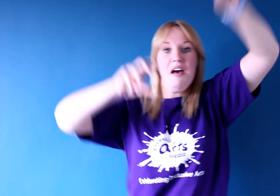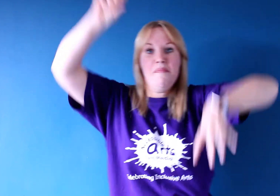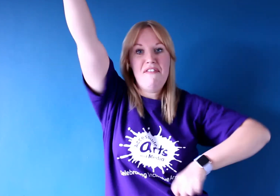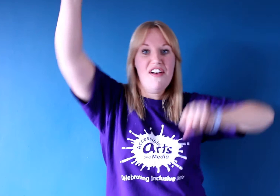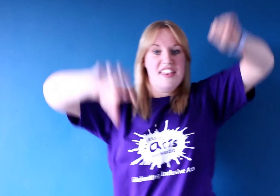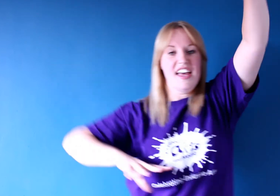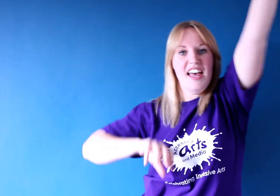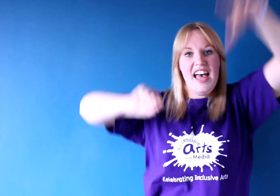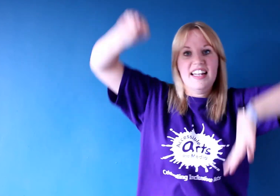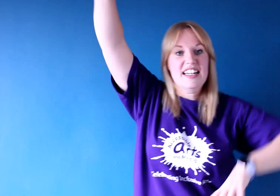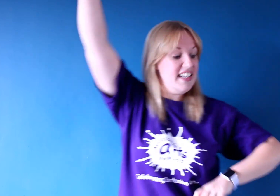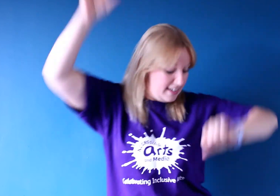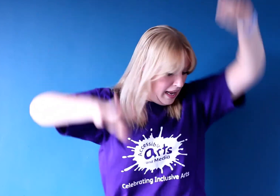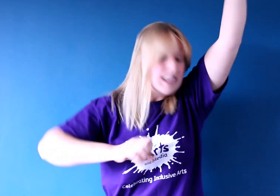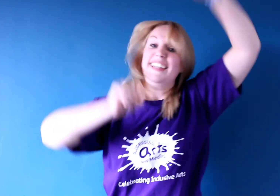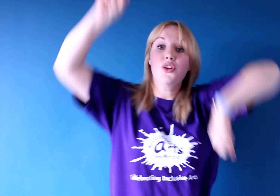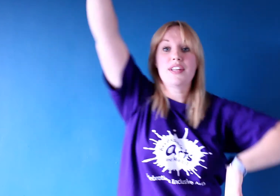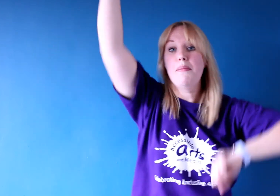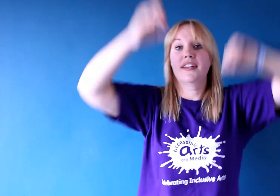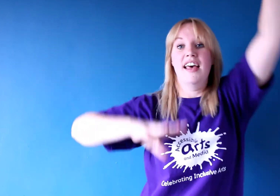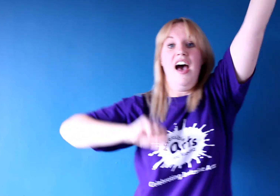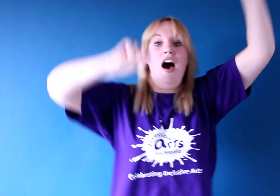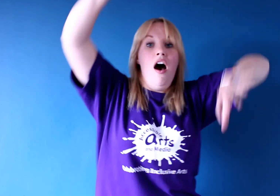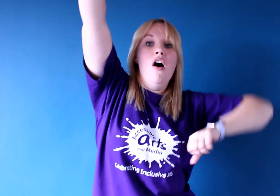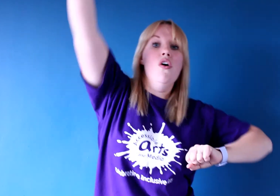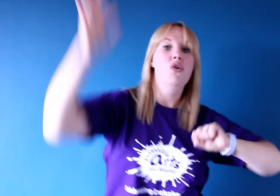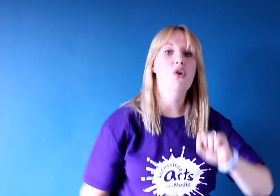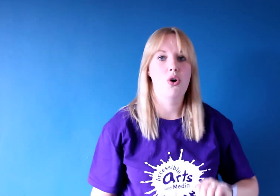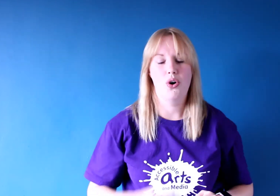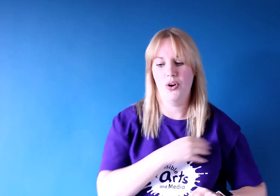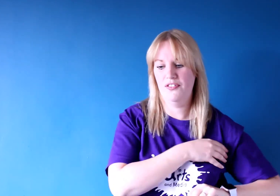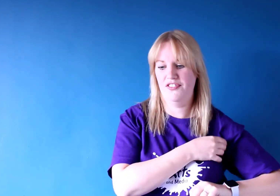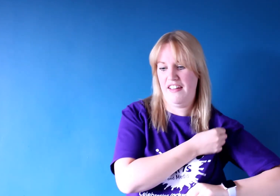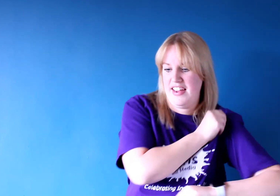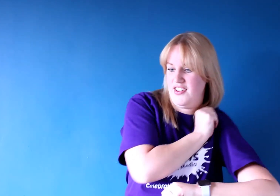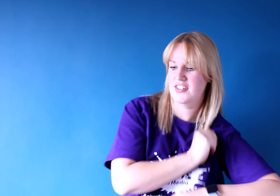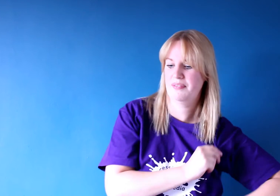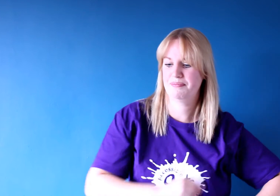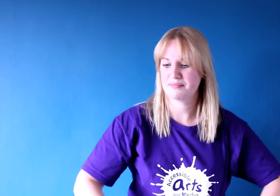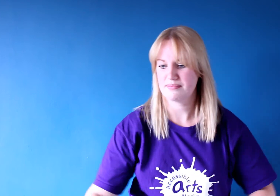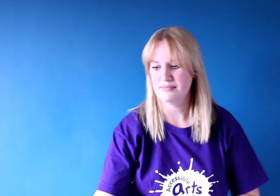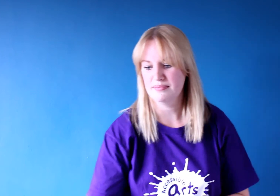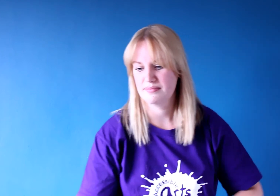Bit further. Last two steps very good.